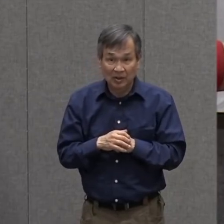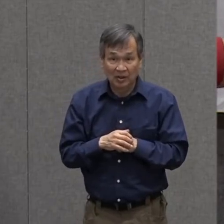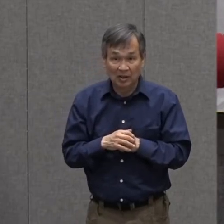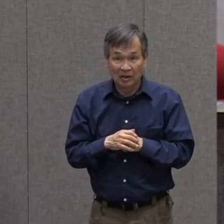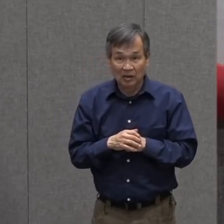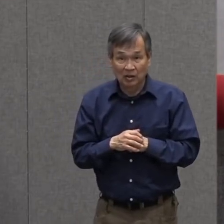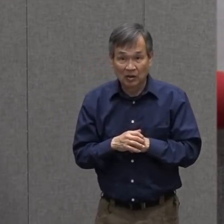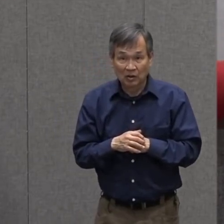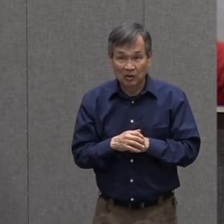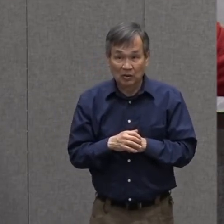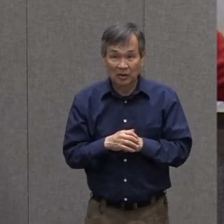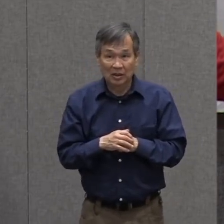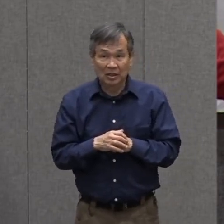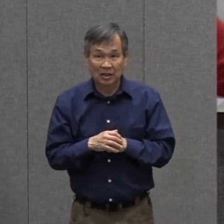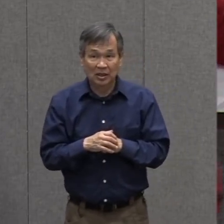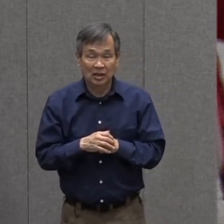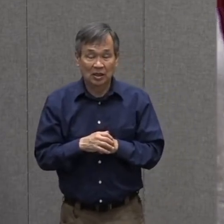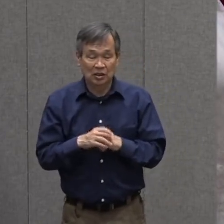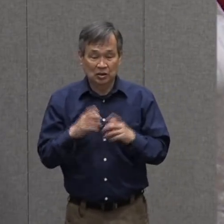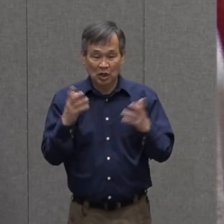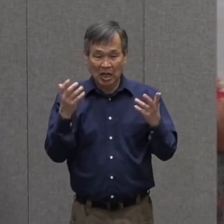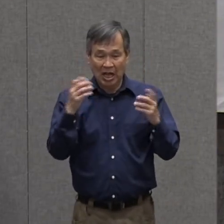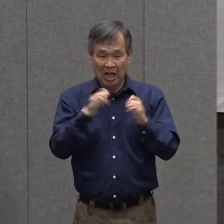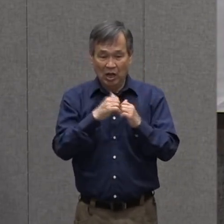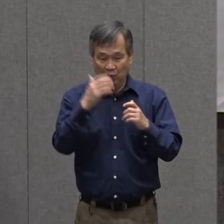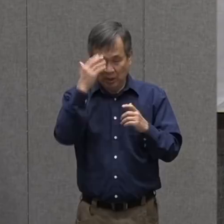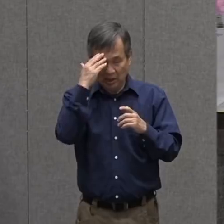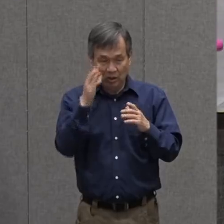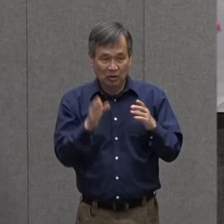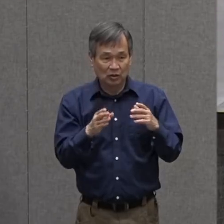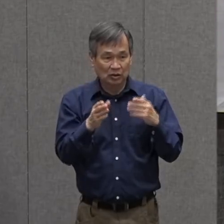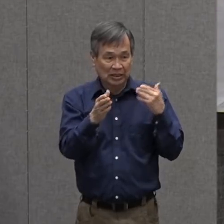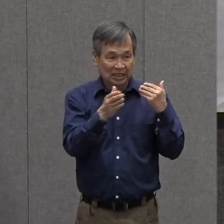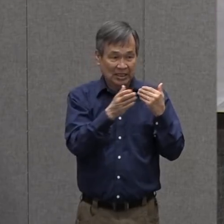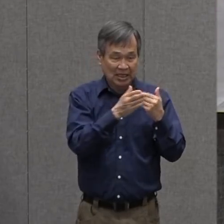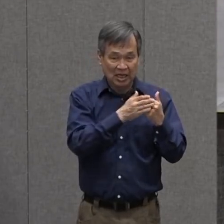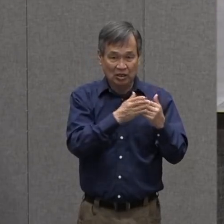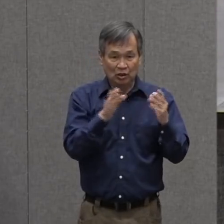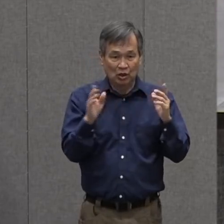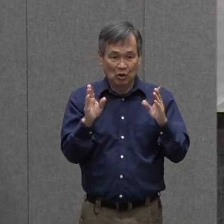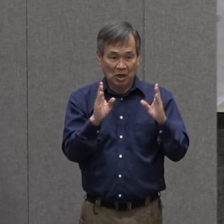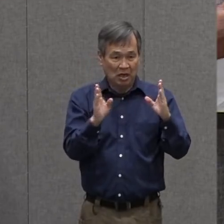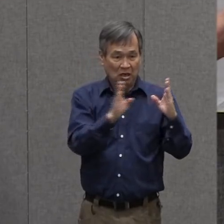well, how would I know if it's closer to 300 or 250? Maybe I'm jumping by fifties. Let's see.